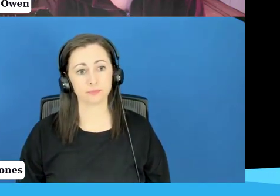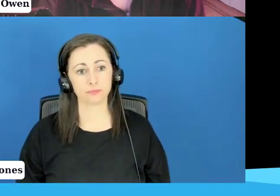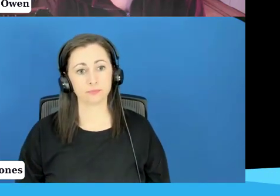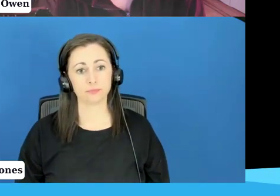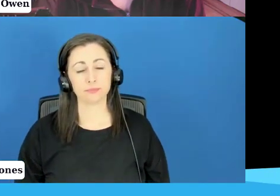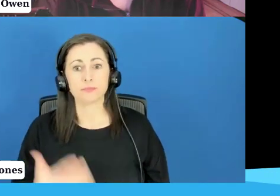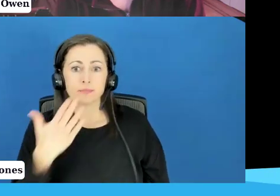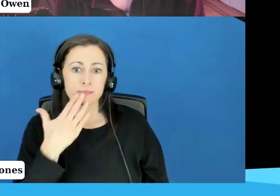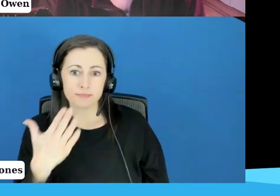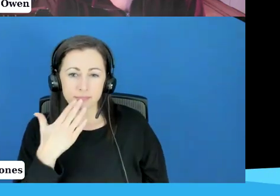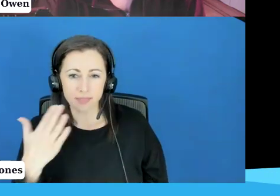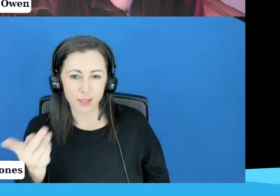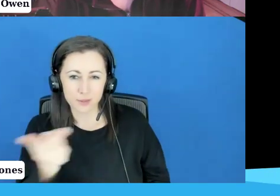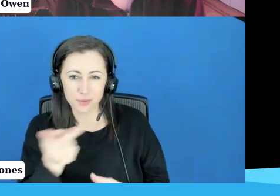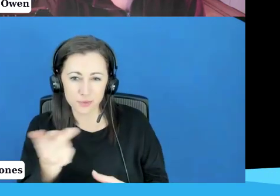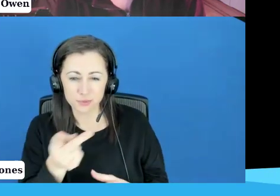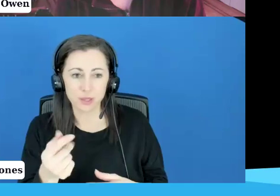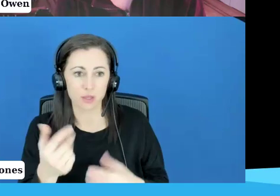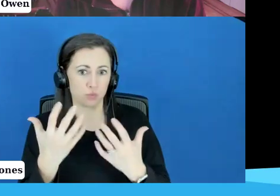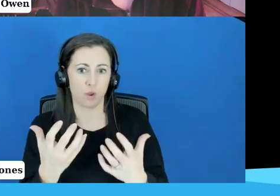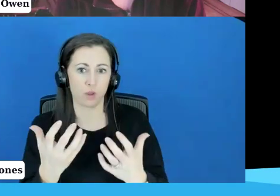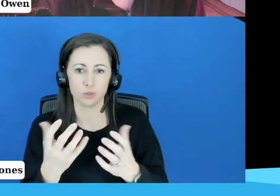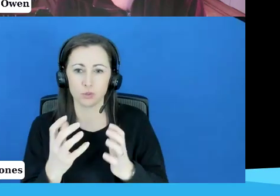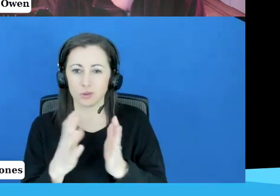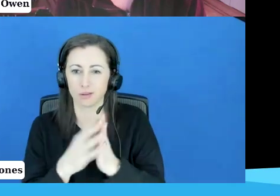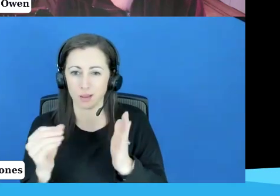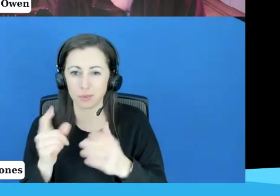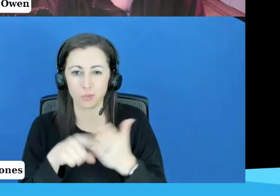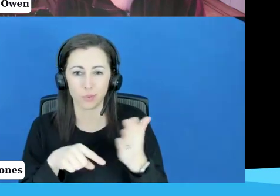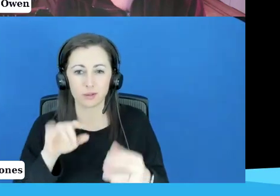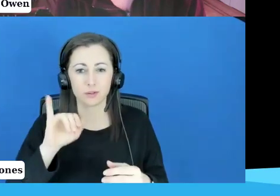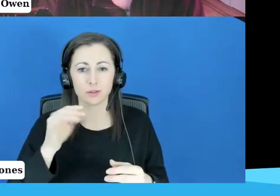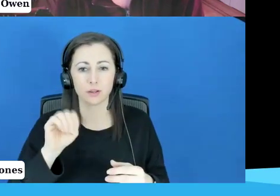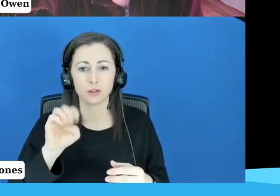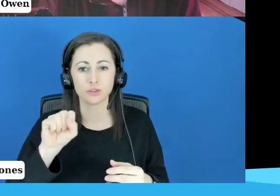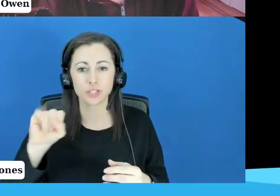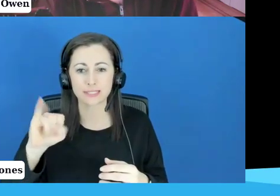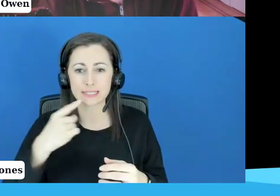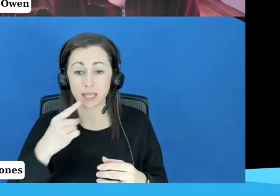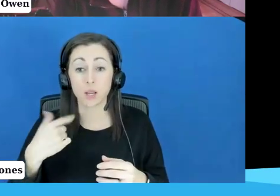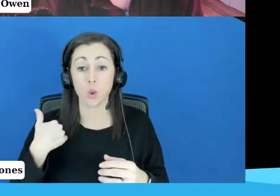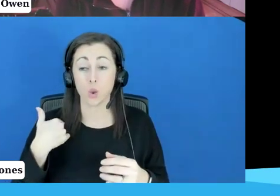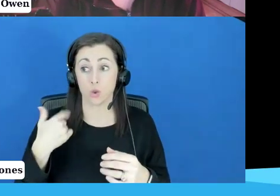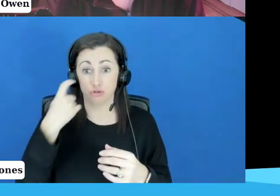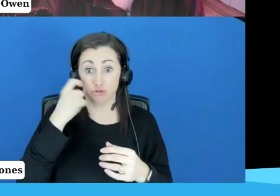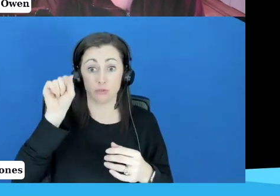Thank you both. I just want to echo what Jesse said. We do have links for all of the resources that Jesse shared.